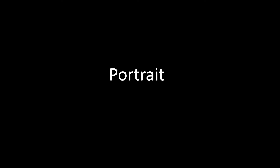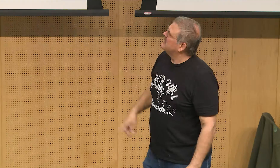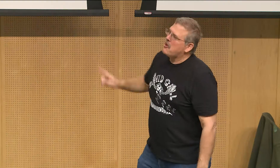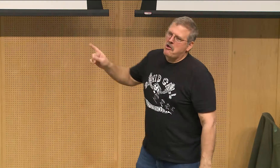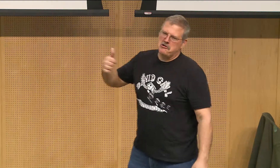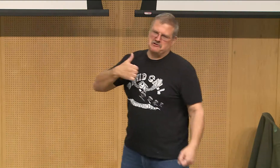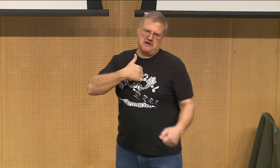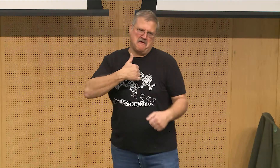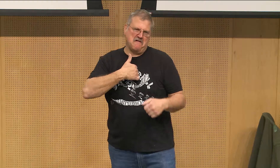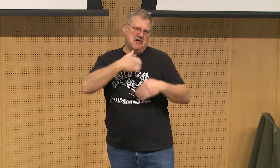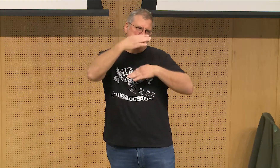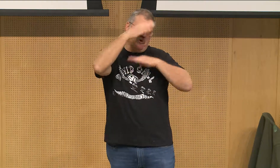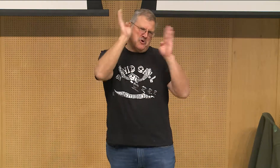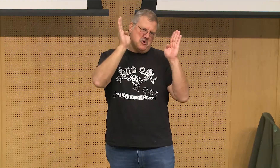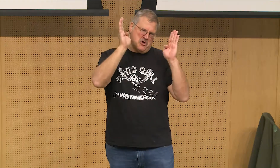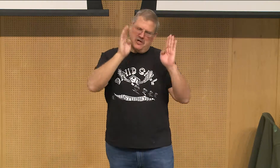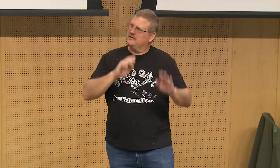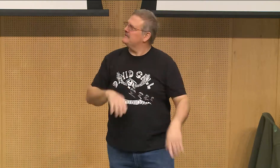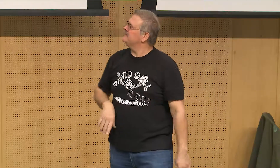I did some portraits.